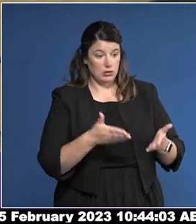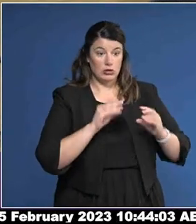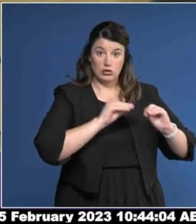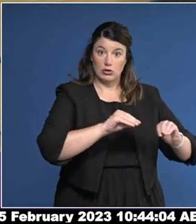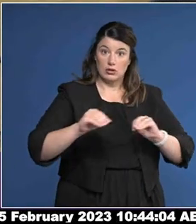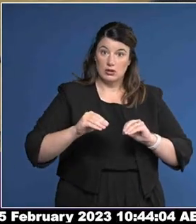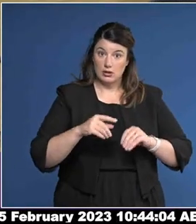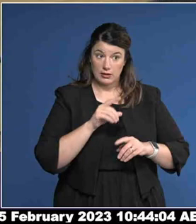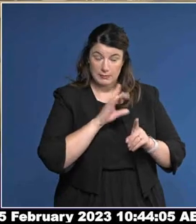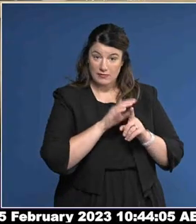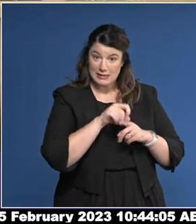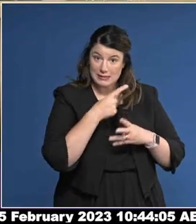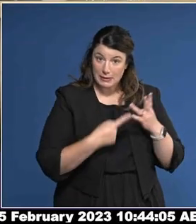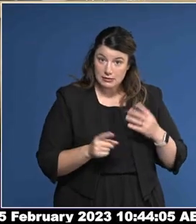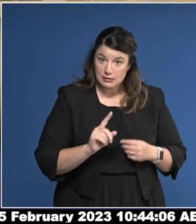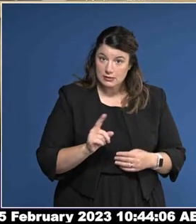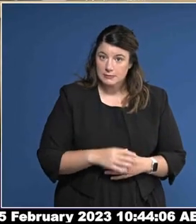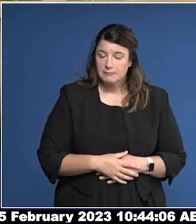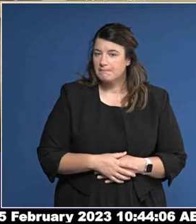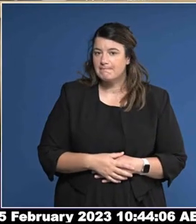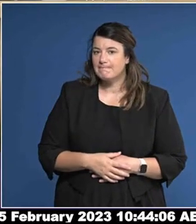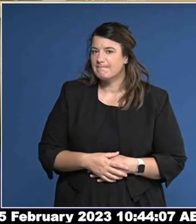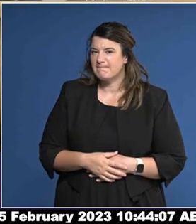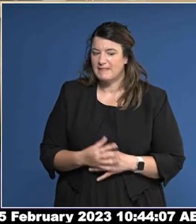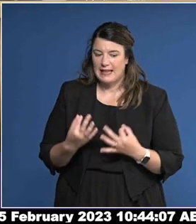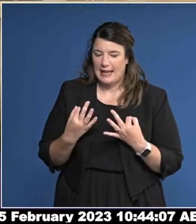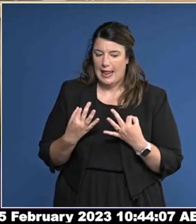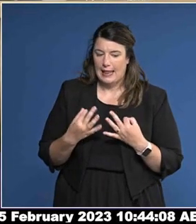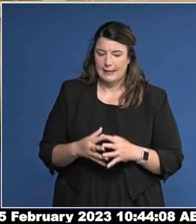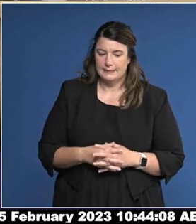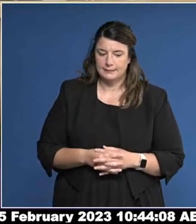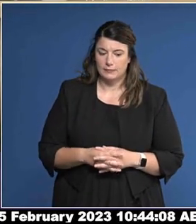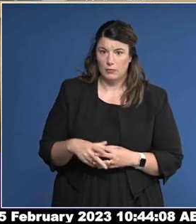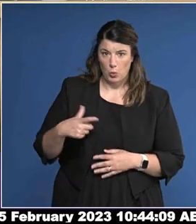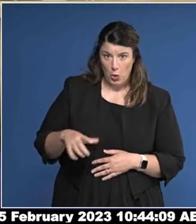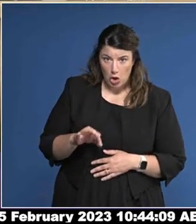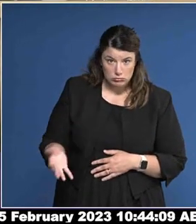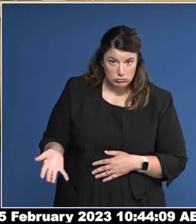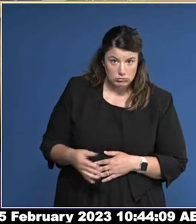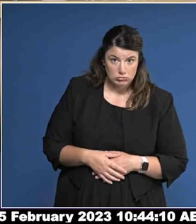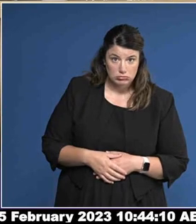None that I'm aware of. Why not? MS CATTACH: It's a great question. I would like an answer.